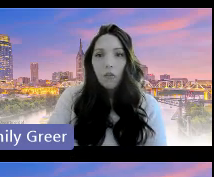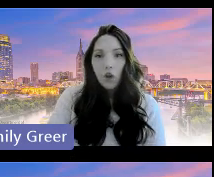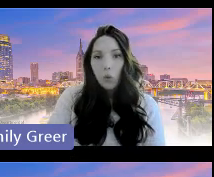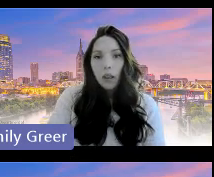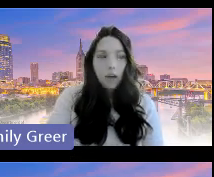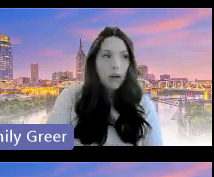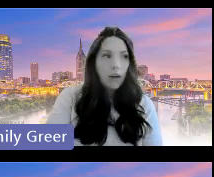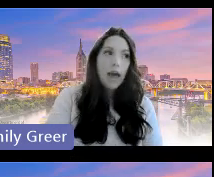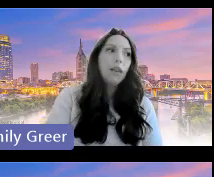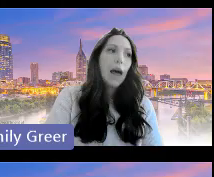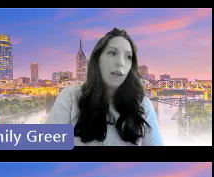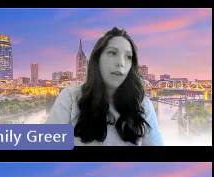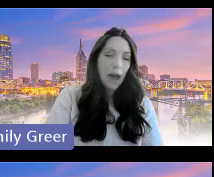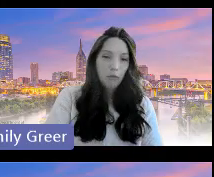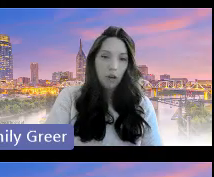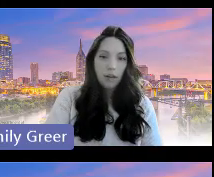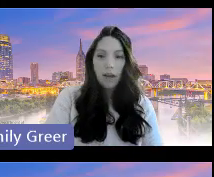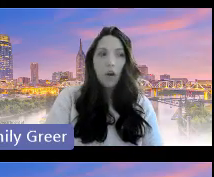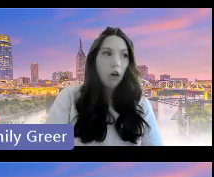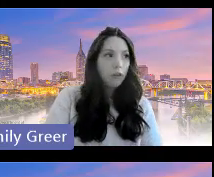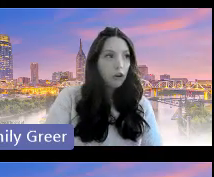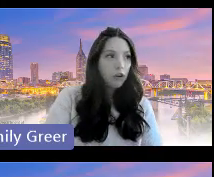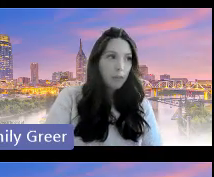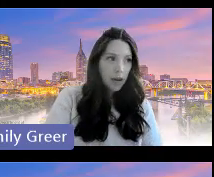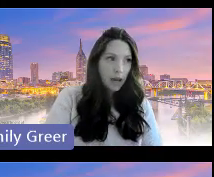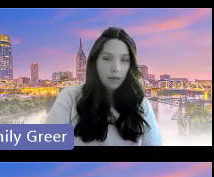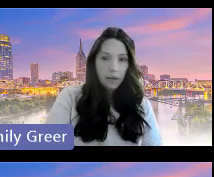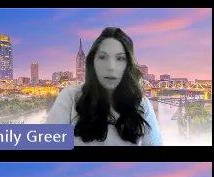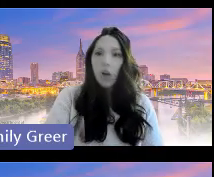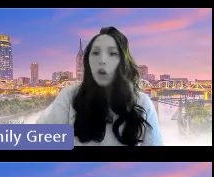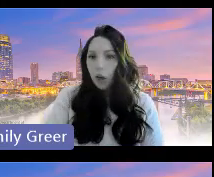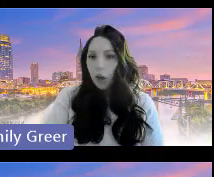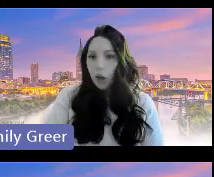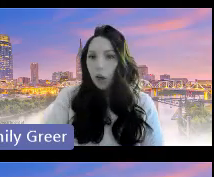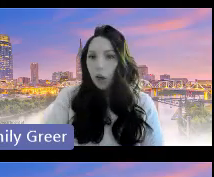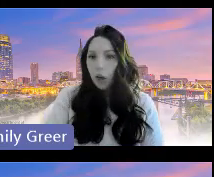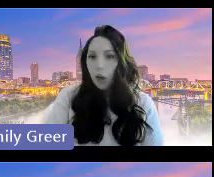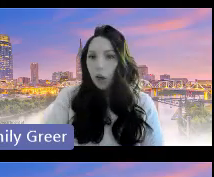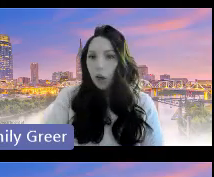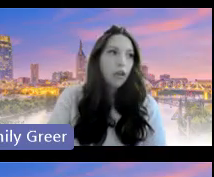If you would like to have live captions in all of your team meetings, you're going to go back up to that ribbon.